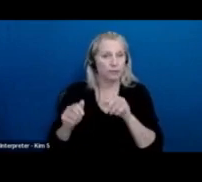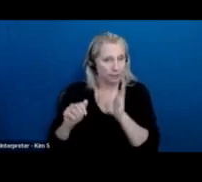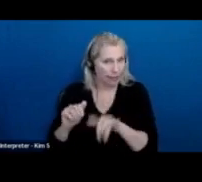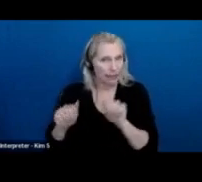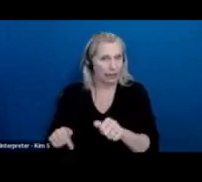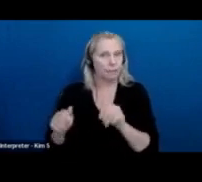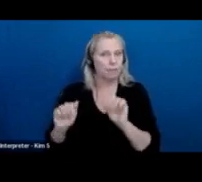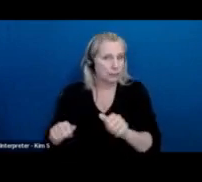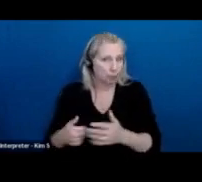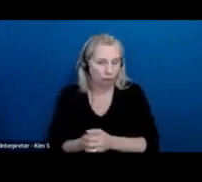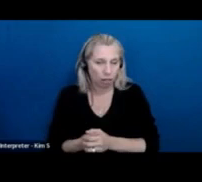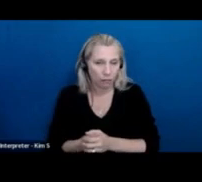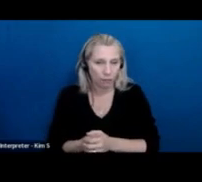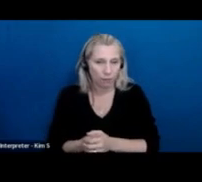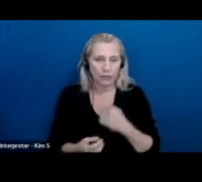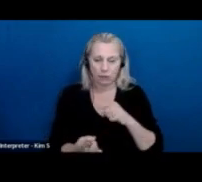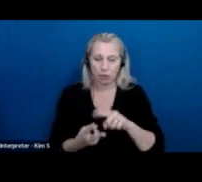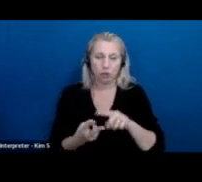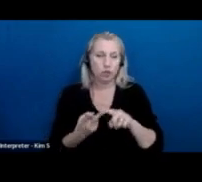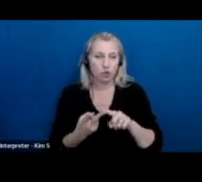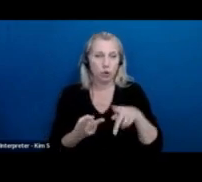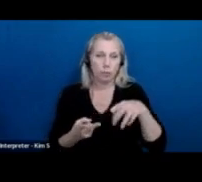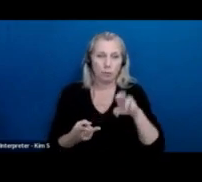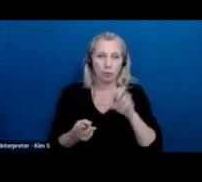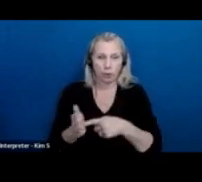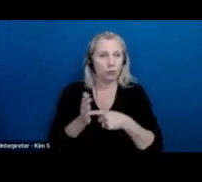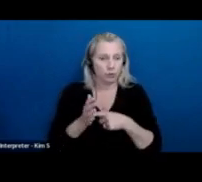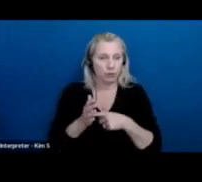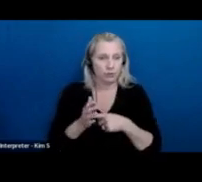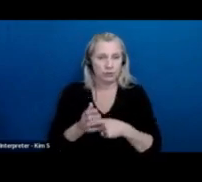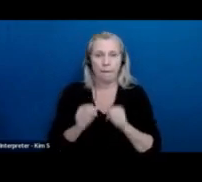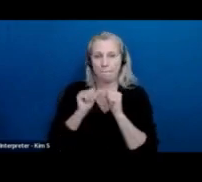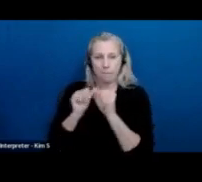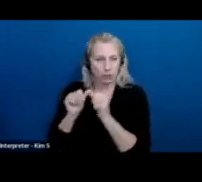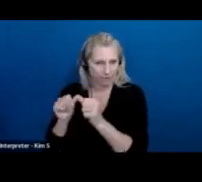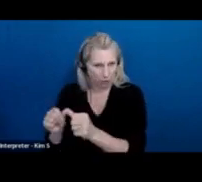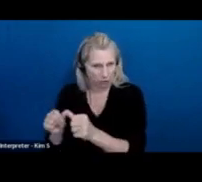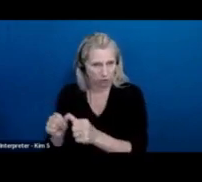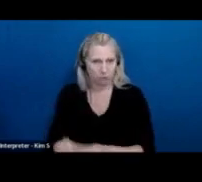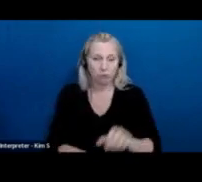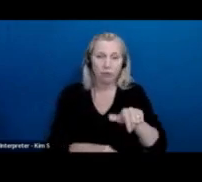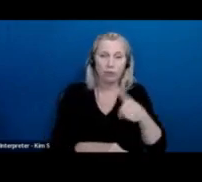There are two prerequisites for hope. One is perseverance, and the other is tenacity.